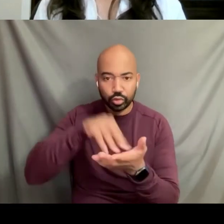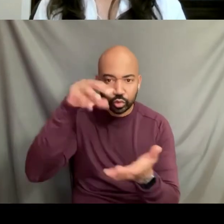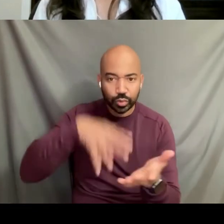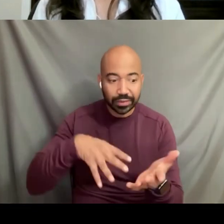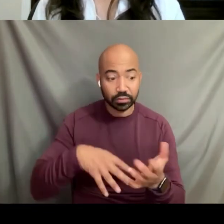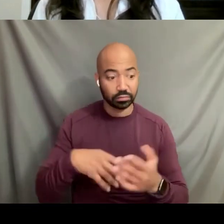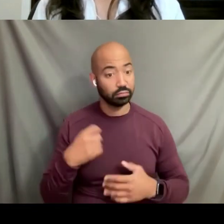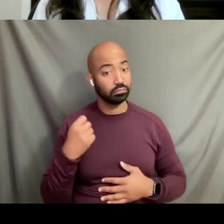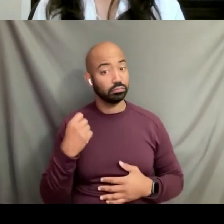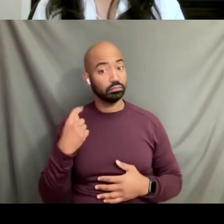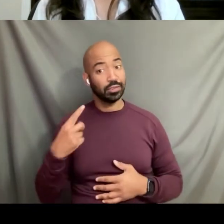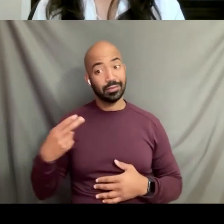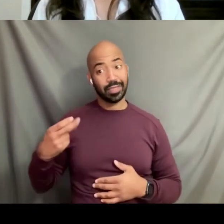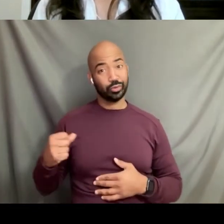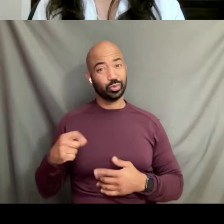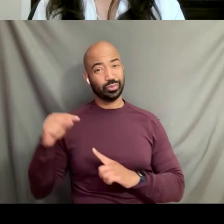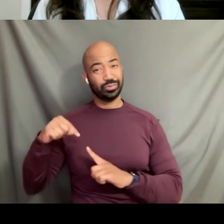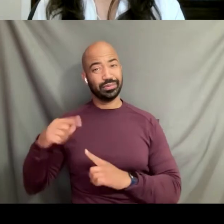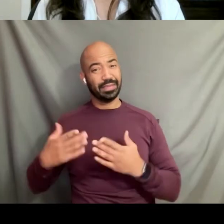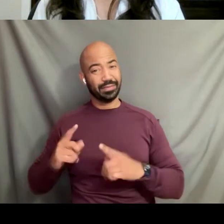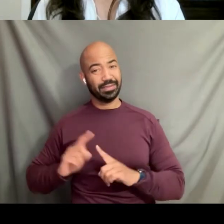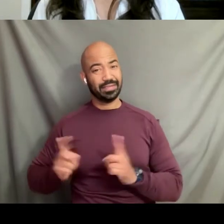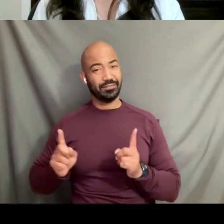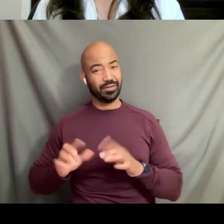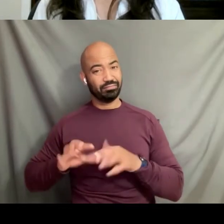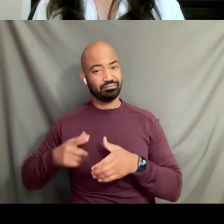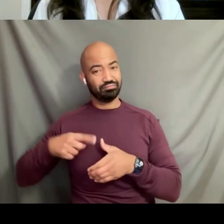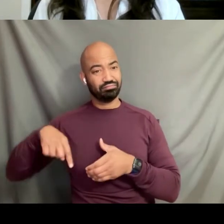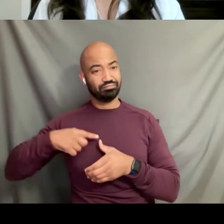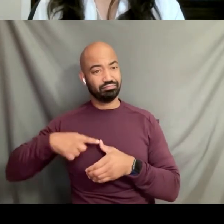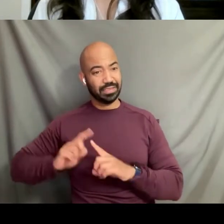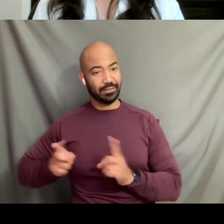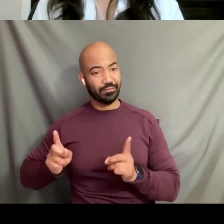be a different kettle of fish, but for colleges, people that